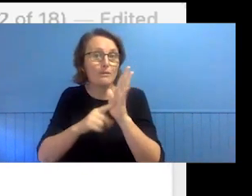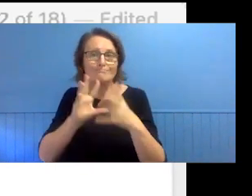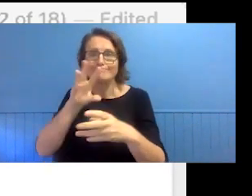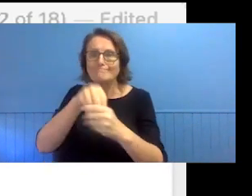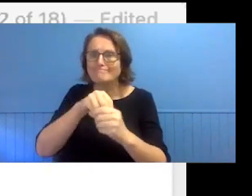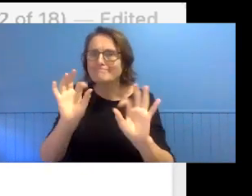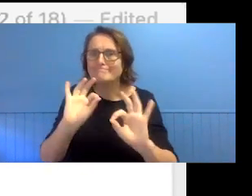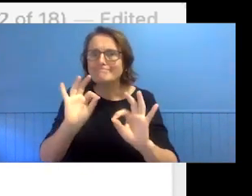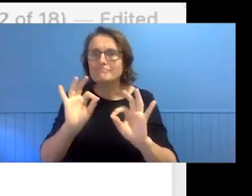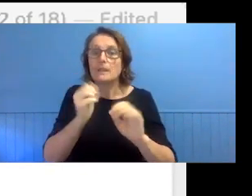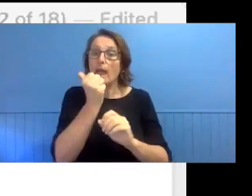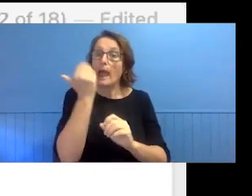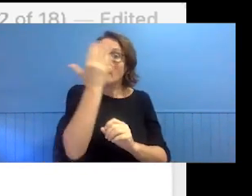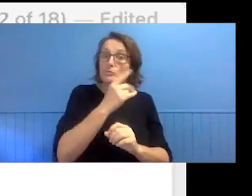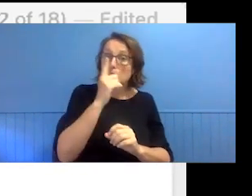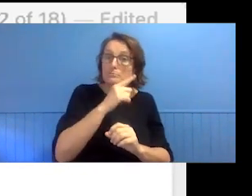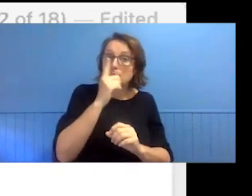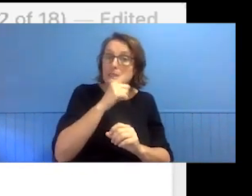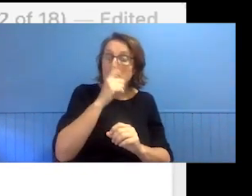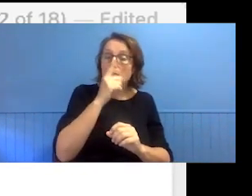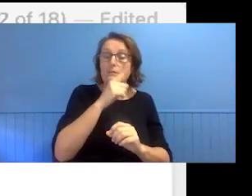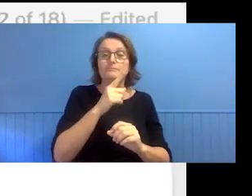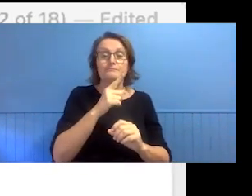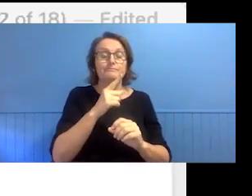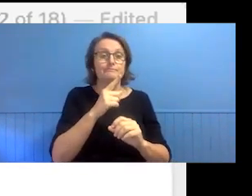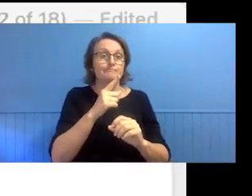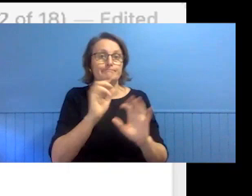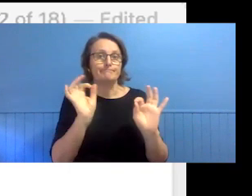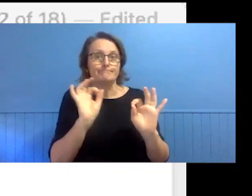community which is a bit sobering. The unemployed is one of those